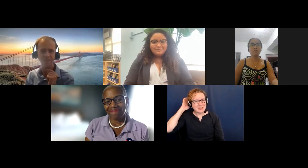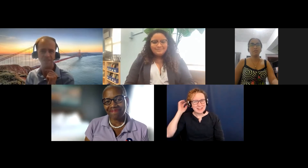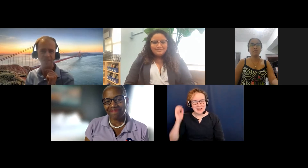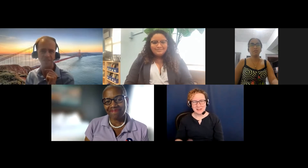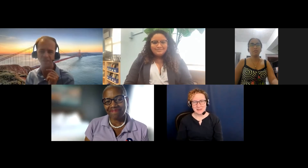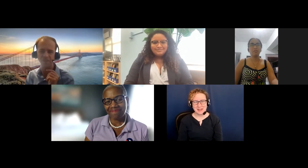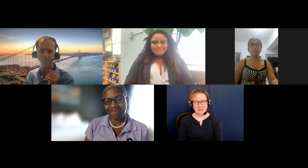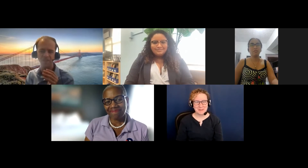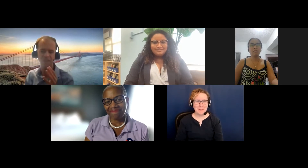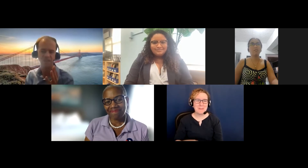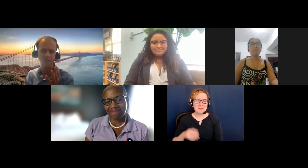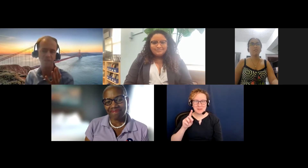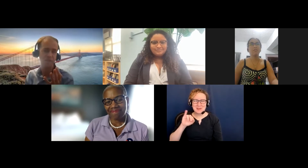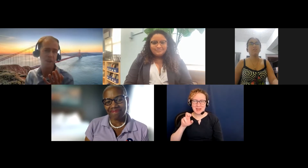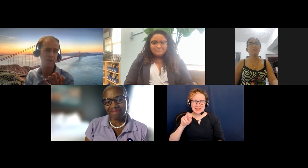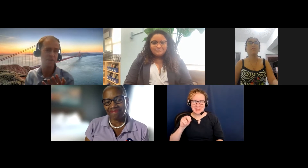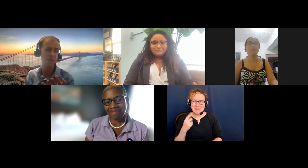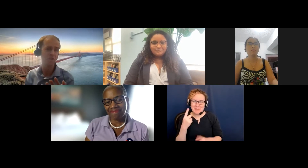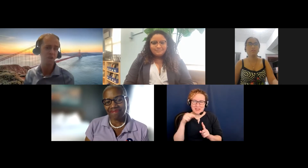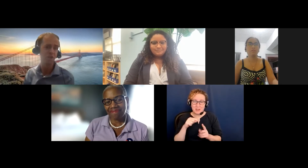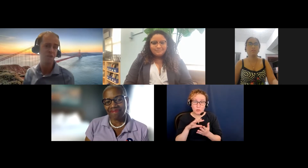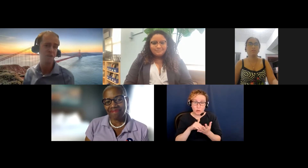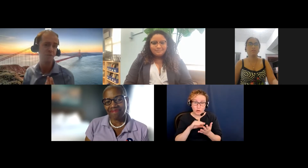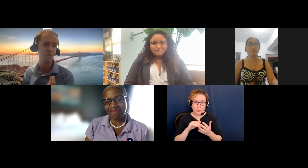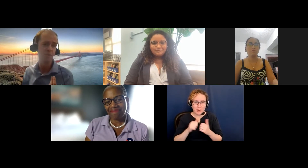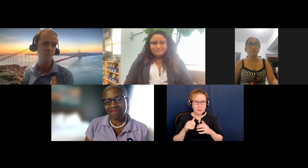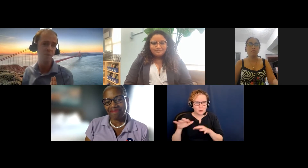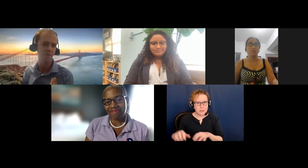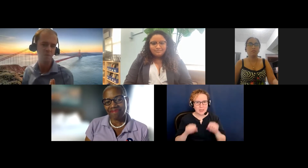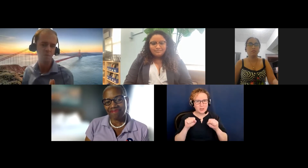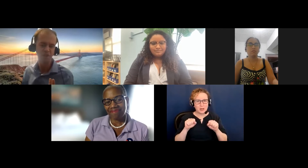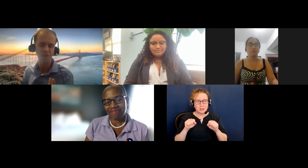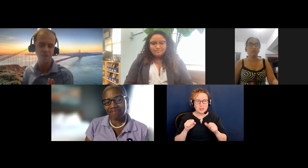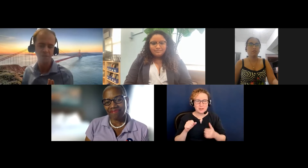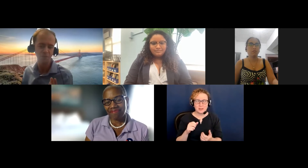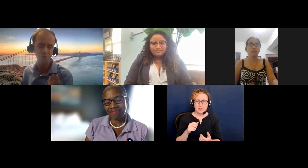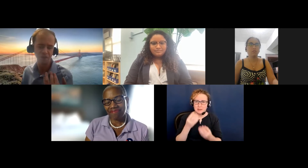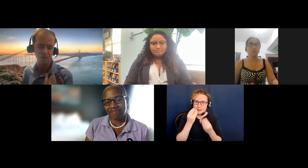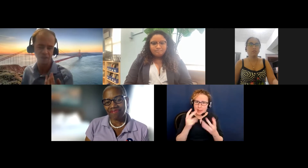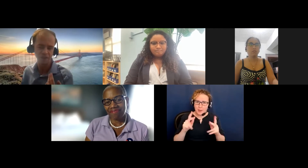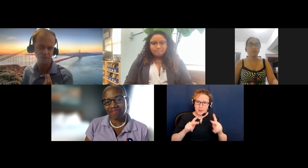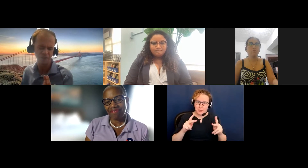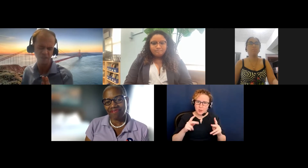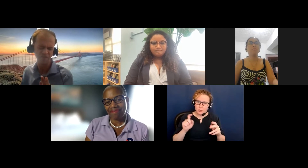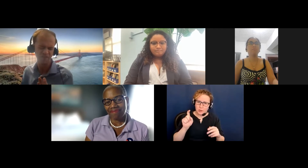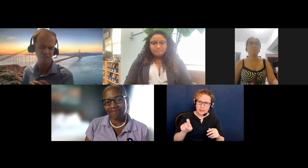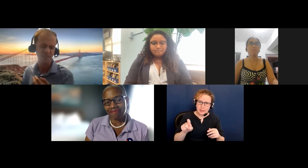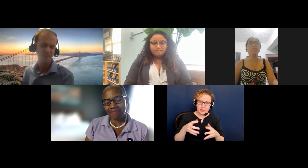is how to take charge and tell people what you need when you were in the United States. Just